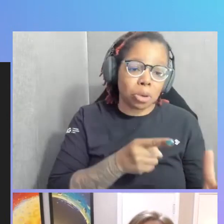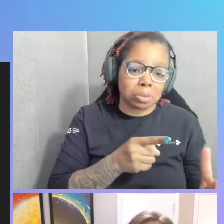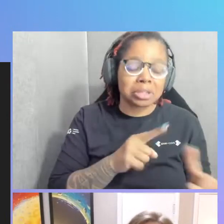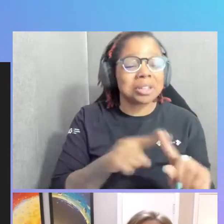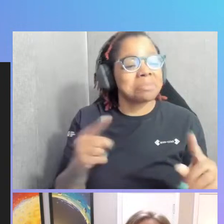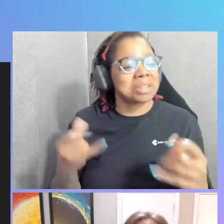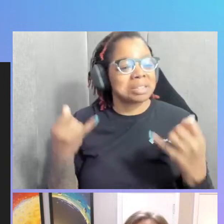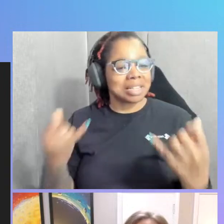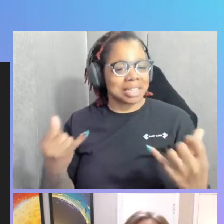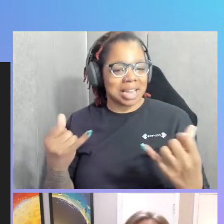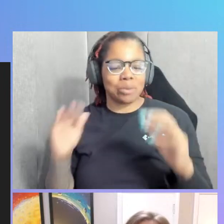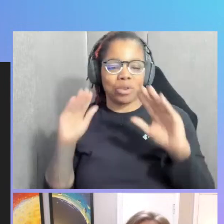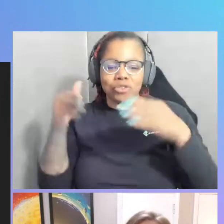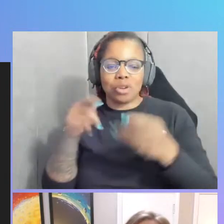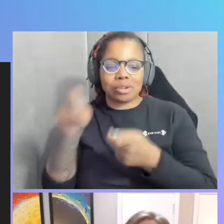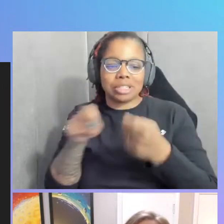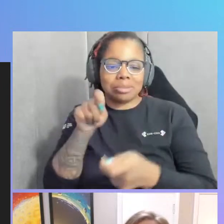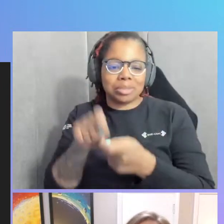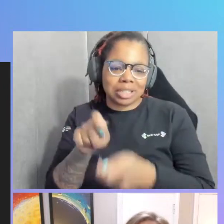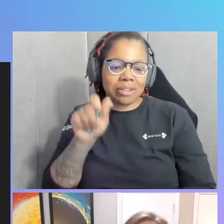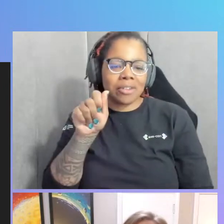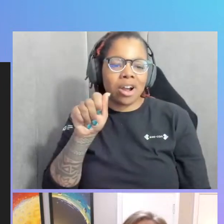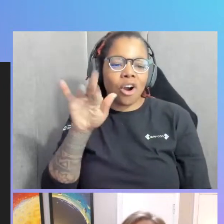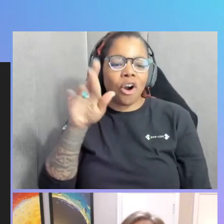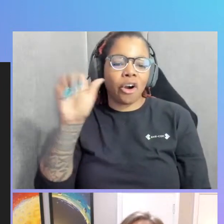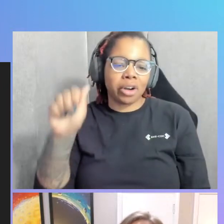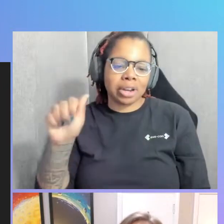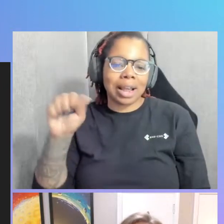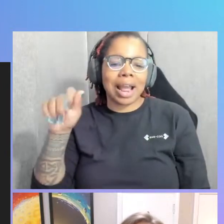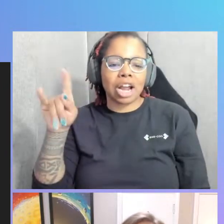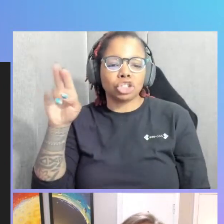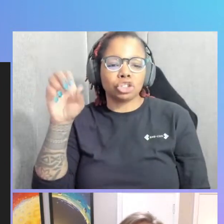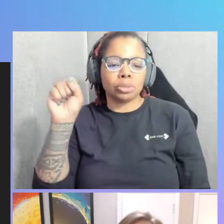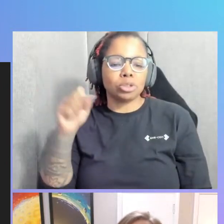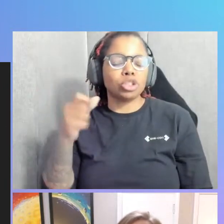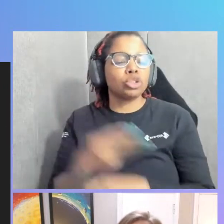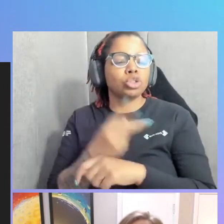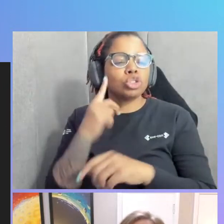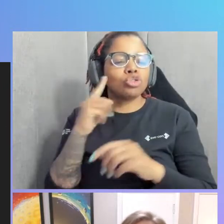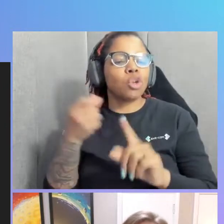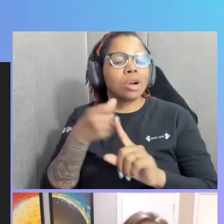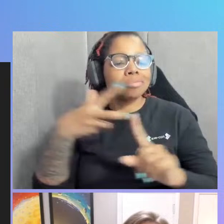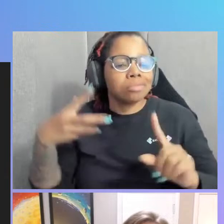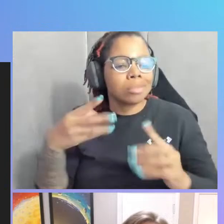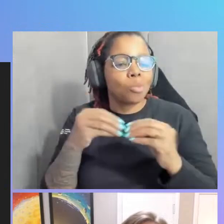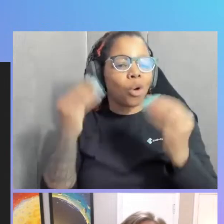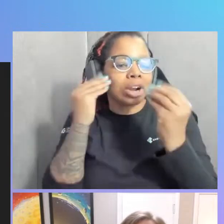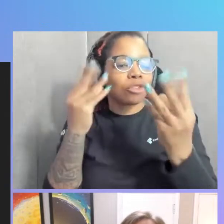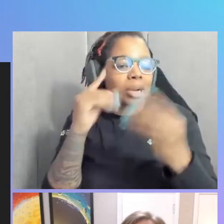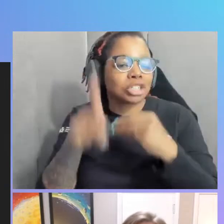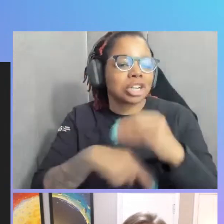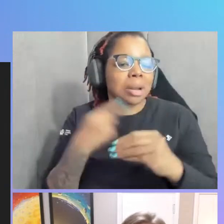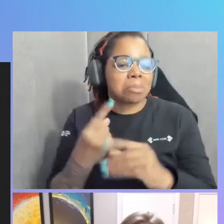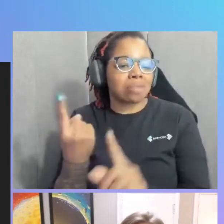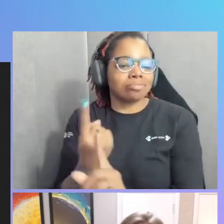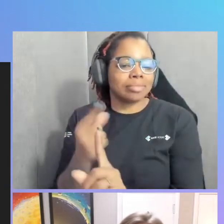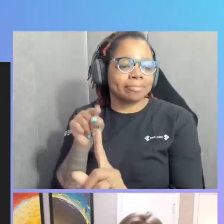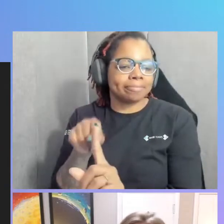specifically on Aria attributes that are used to provide more information about an element.